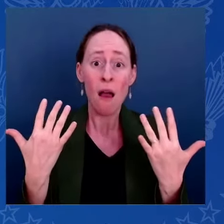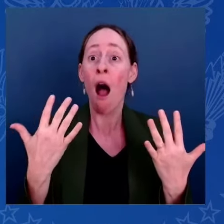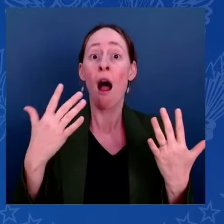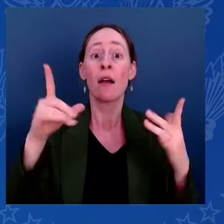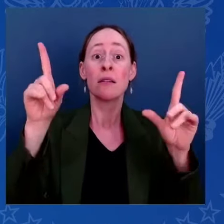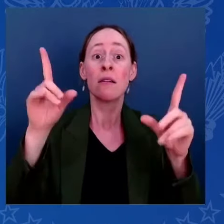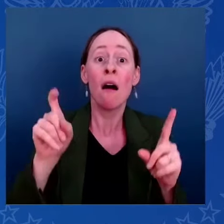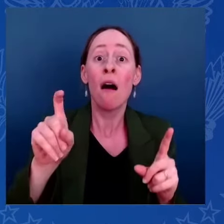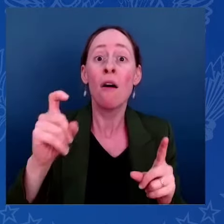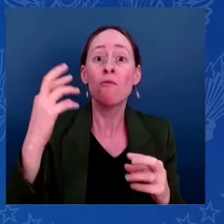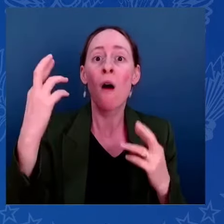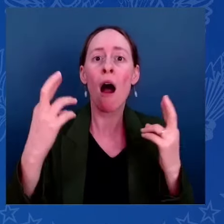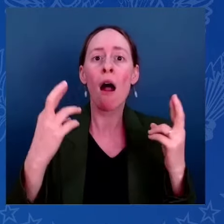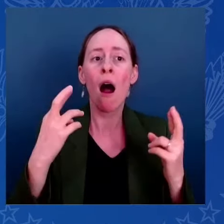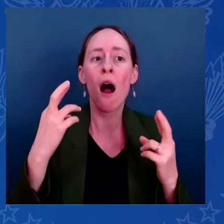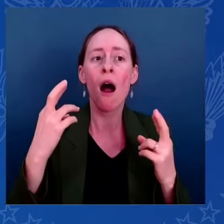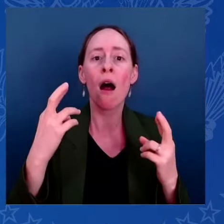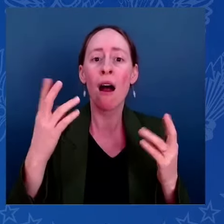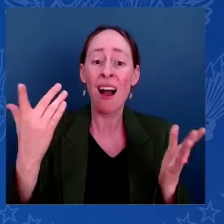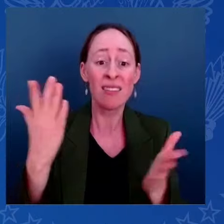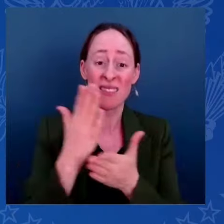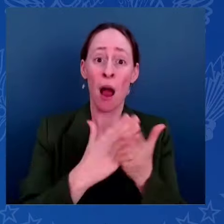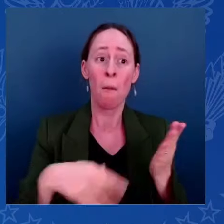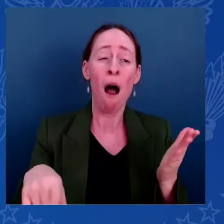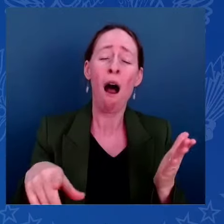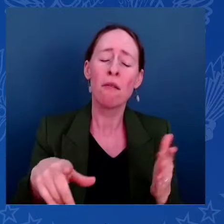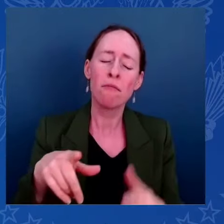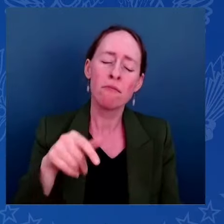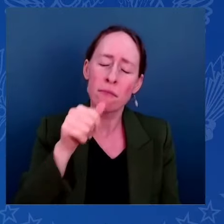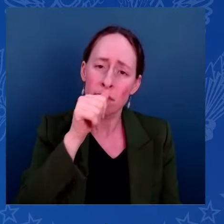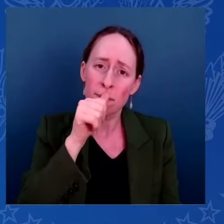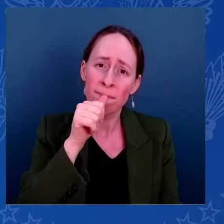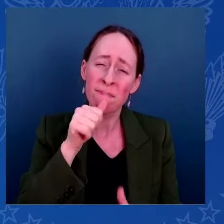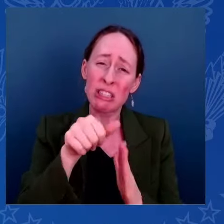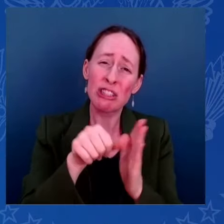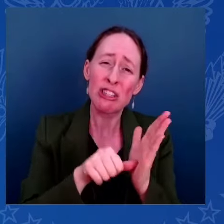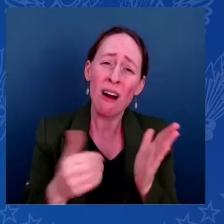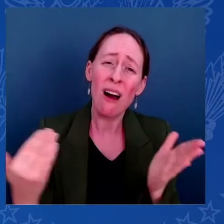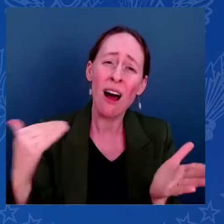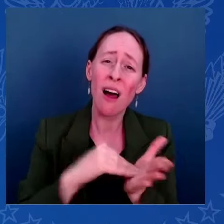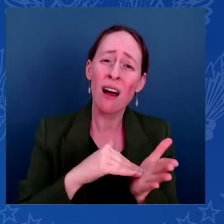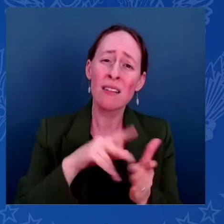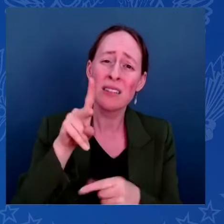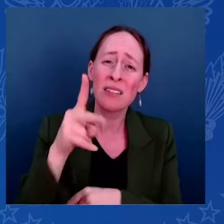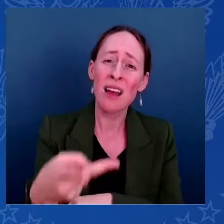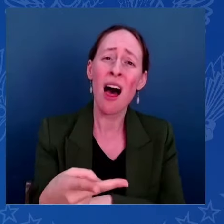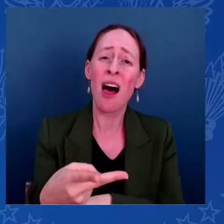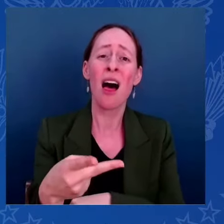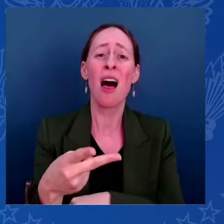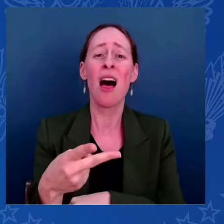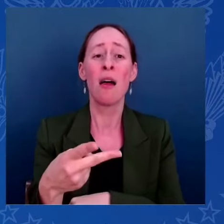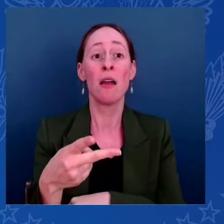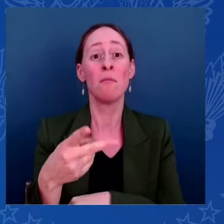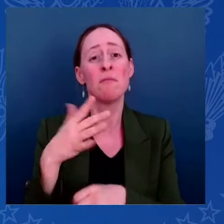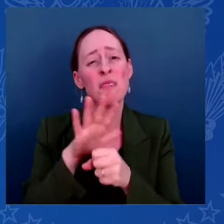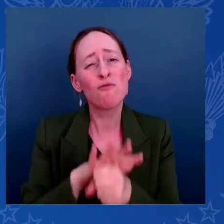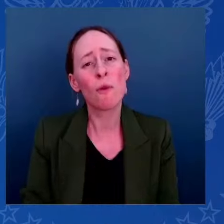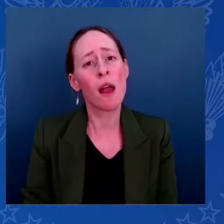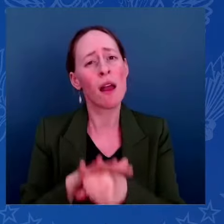for another surgery or harmful procedure and extends the chance and the worry that their cancer will come back. Cancer is hard enough.